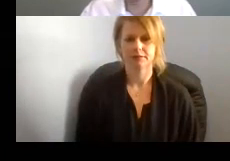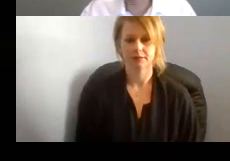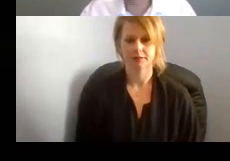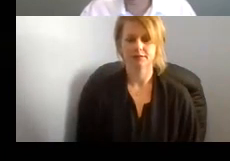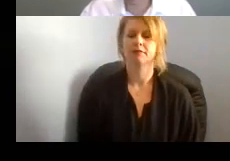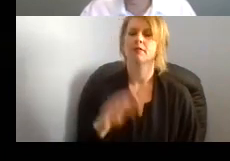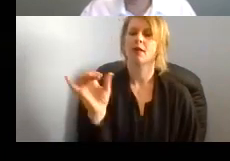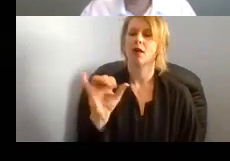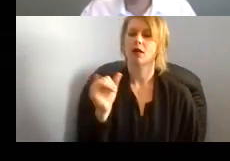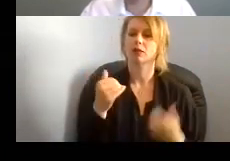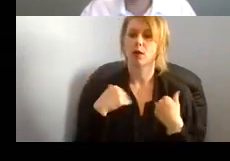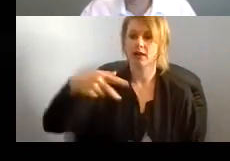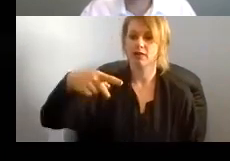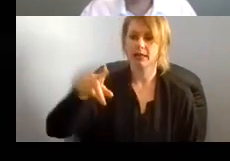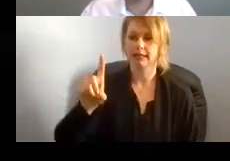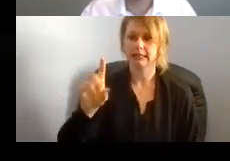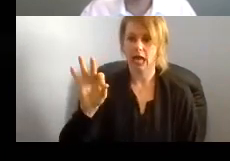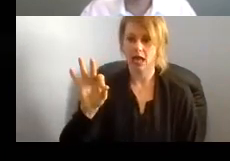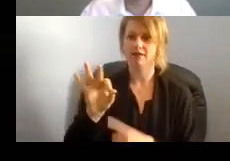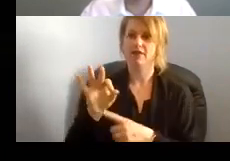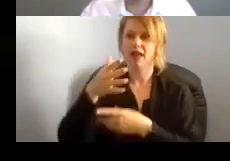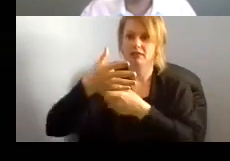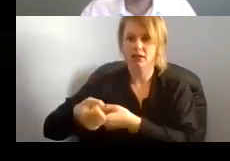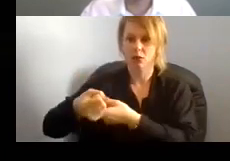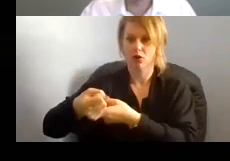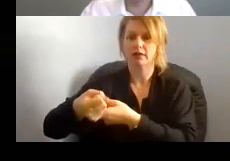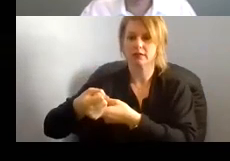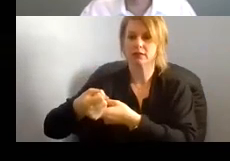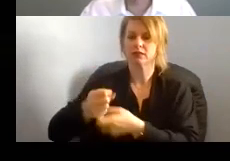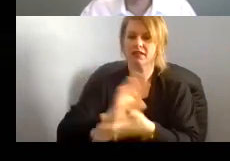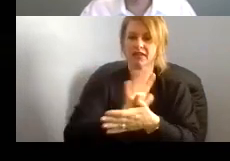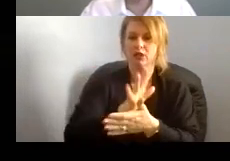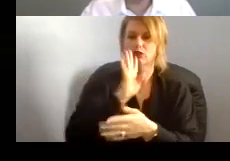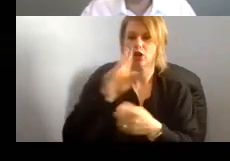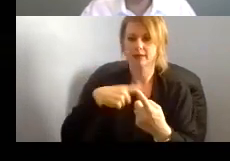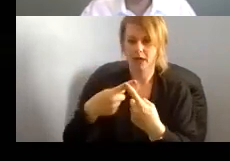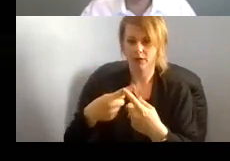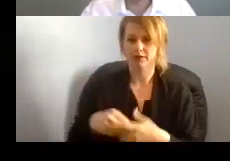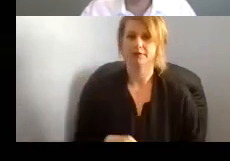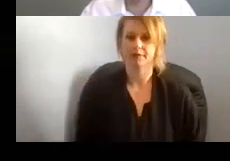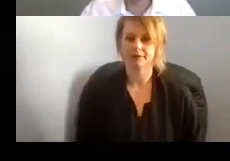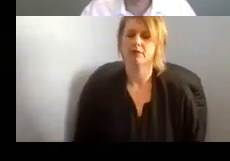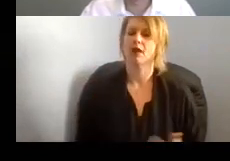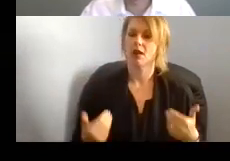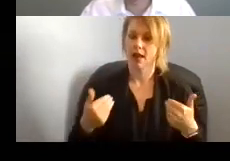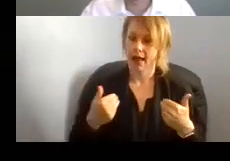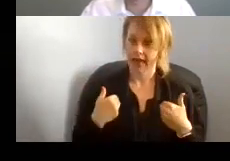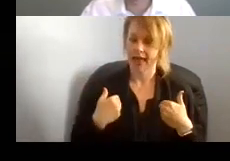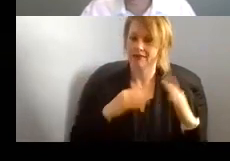for those who would prefer to read the information instead. There’s a section on conversation and support, which includes actor